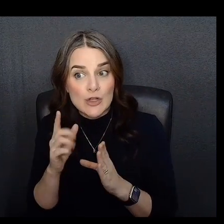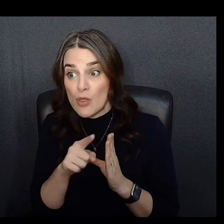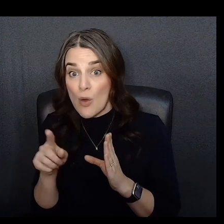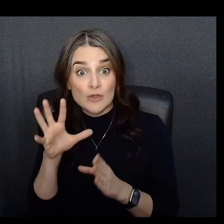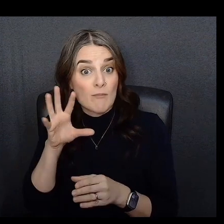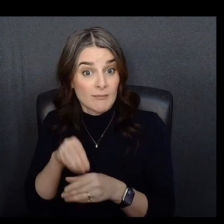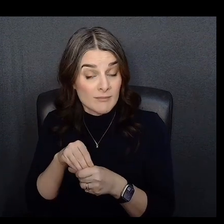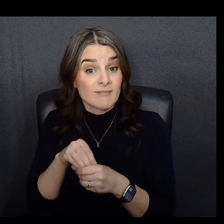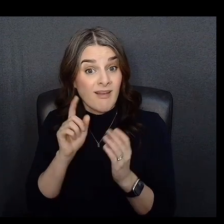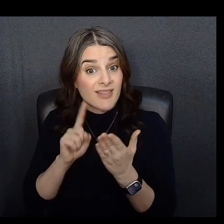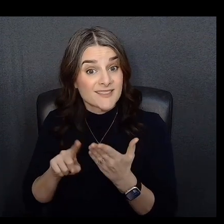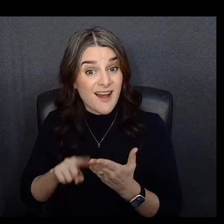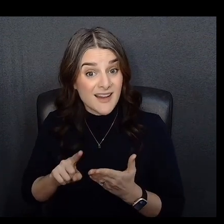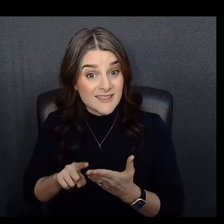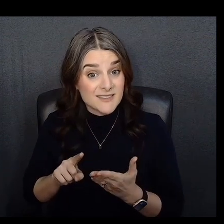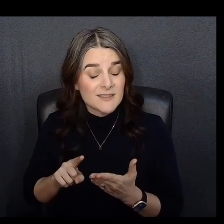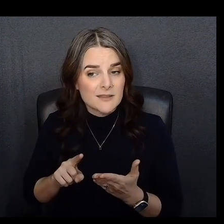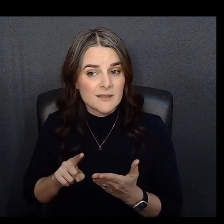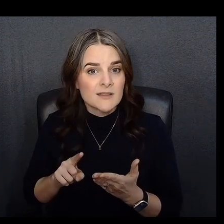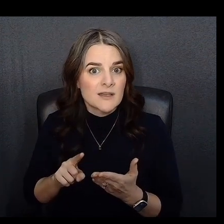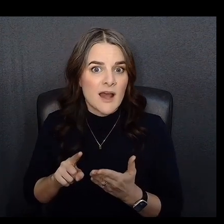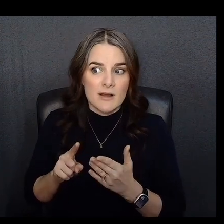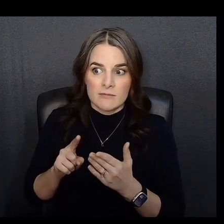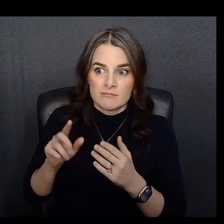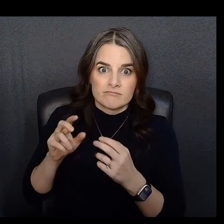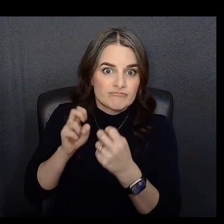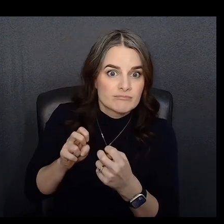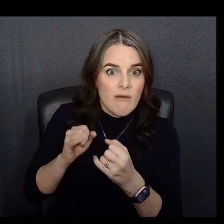participated in these studies and in these interviews